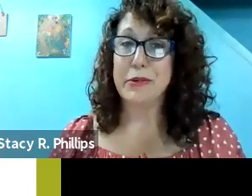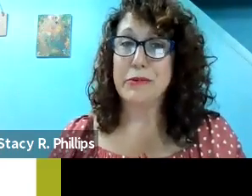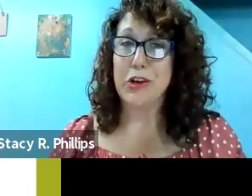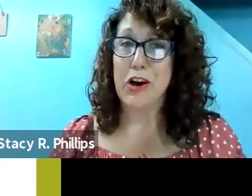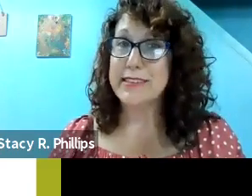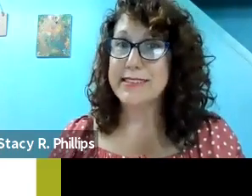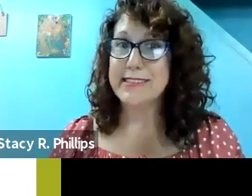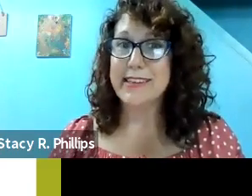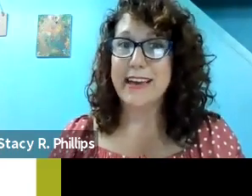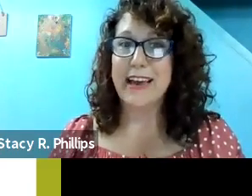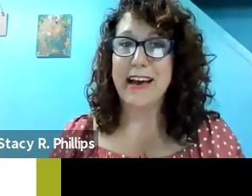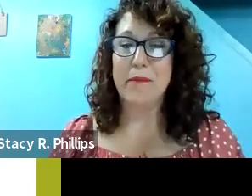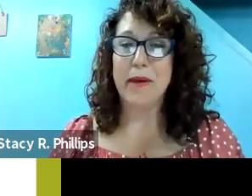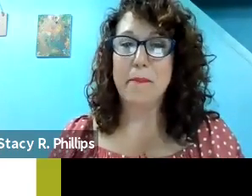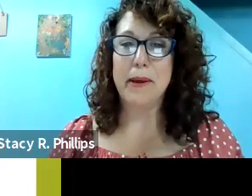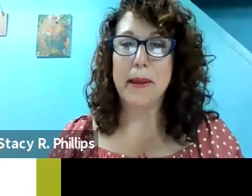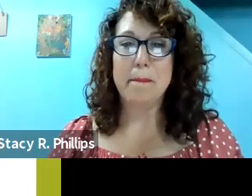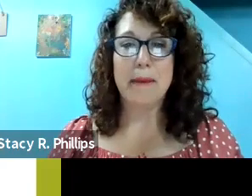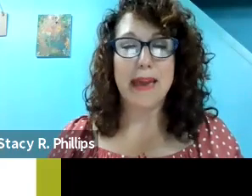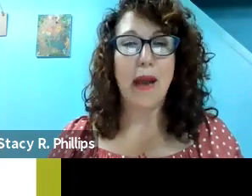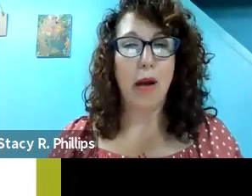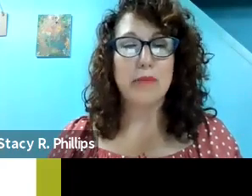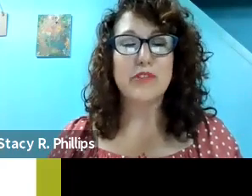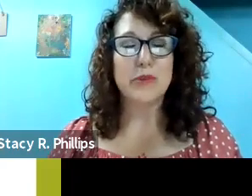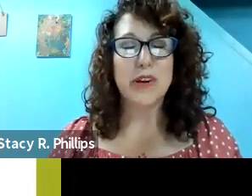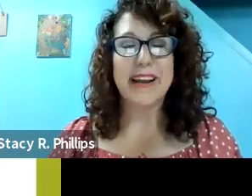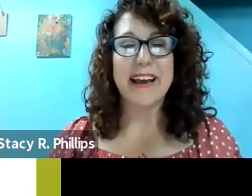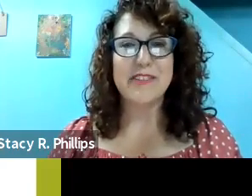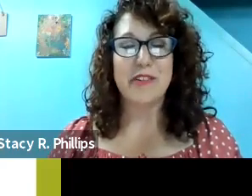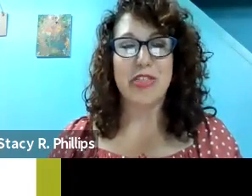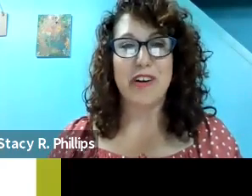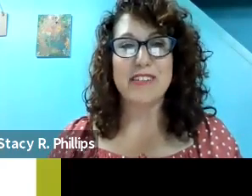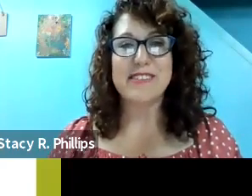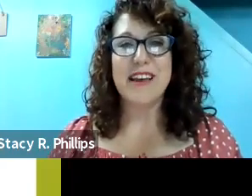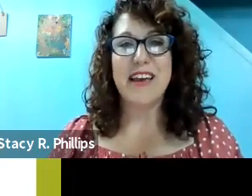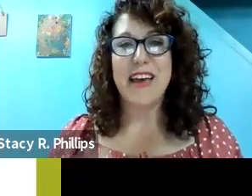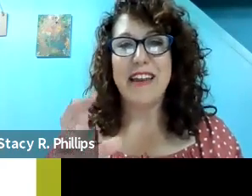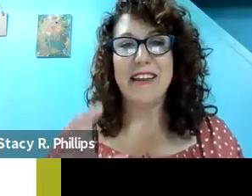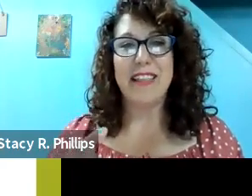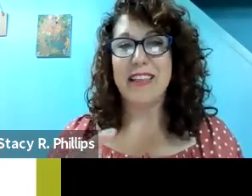no cost. But it may help to organize your thoughts. And I